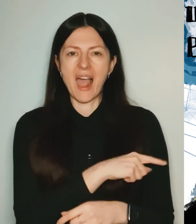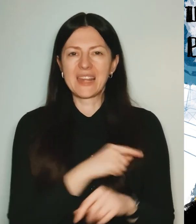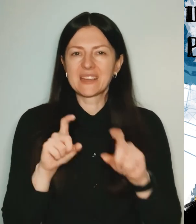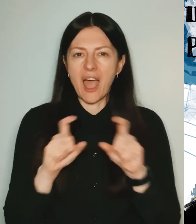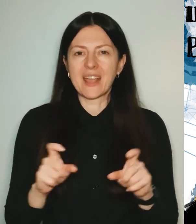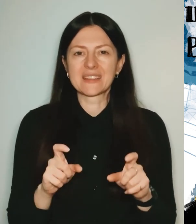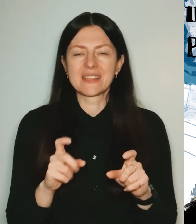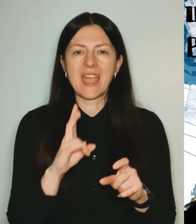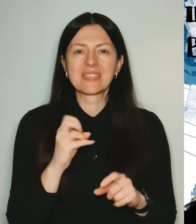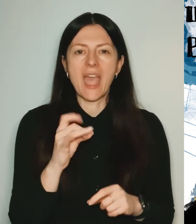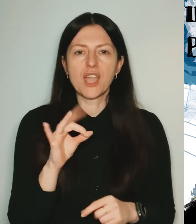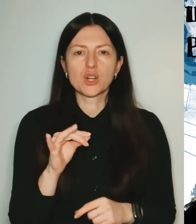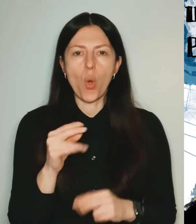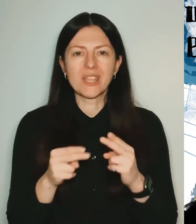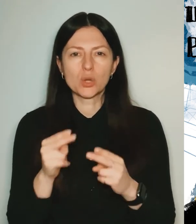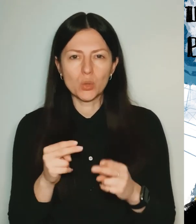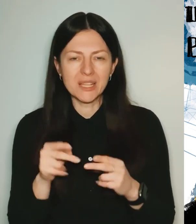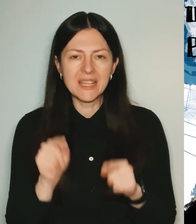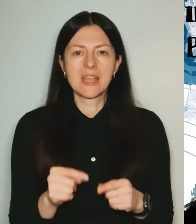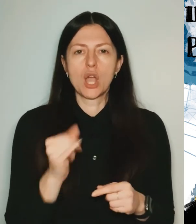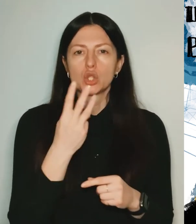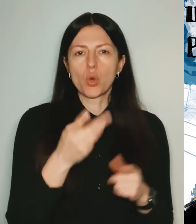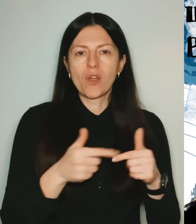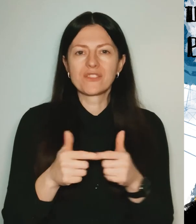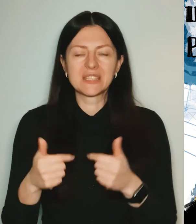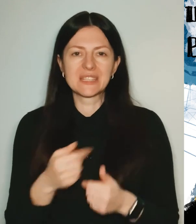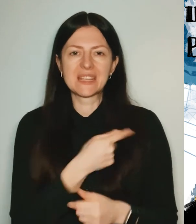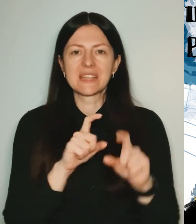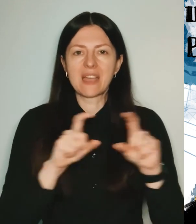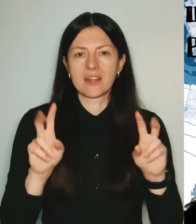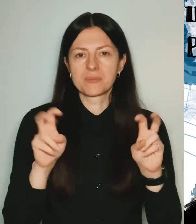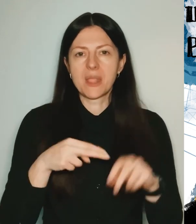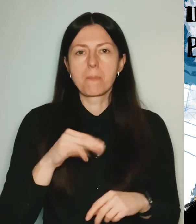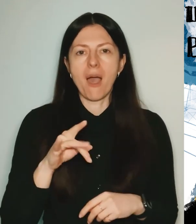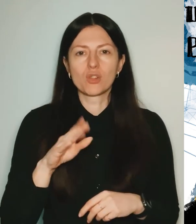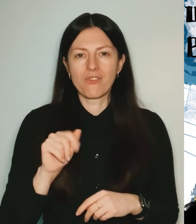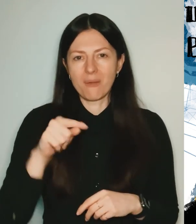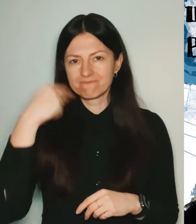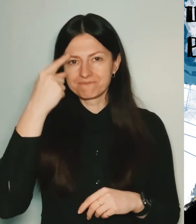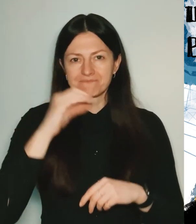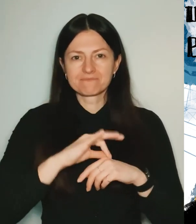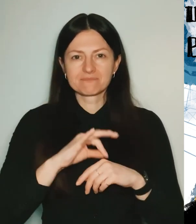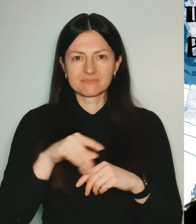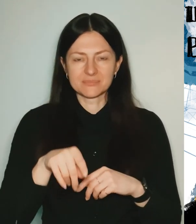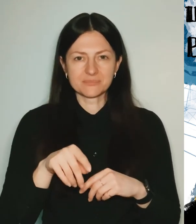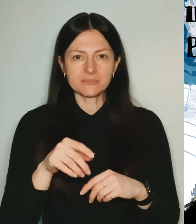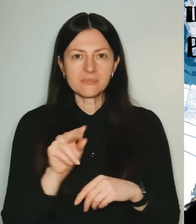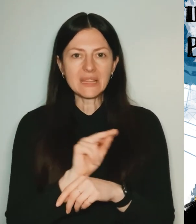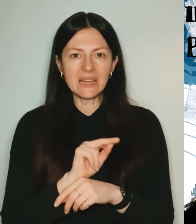neurosurgery department, and three more care units of Pavlov hospital, mental hospital.